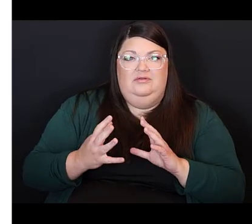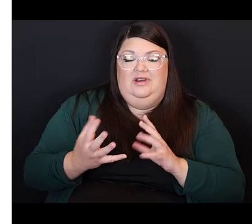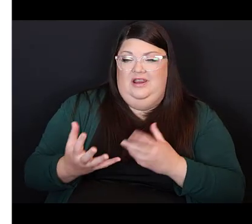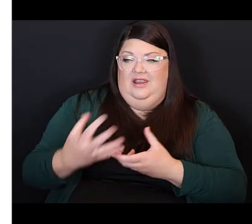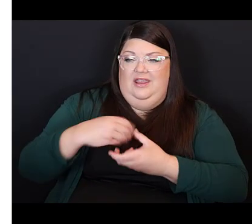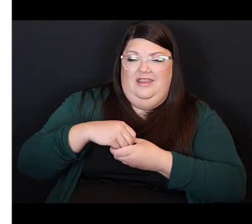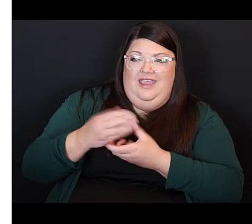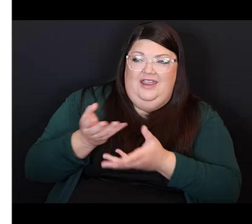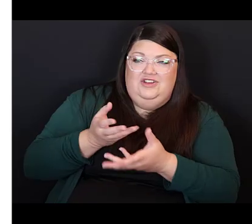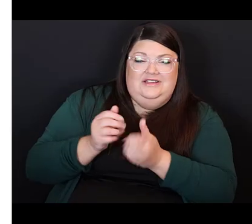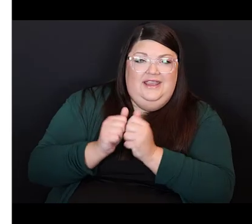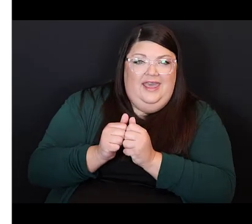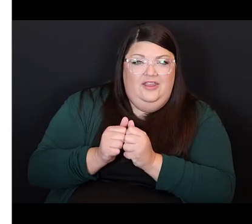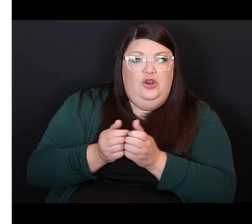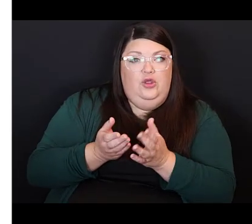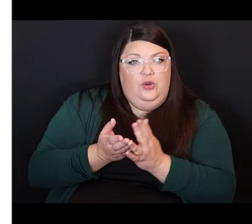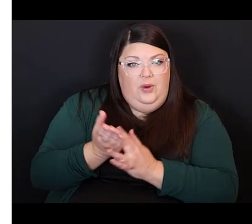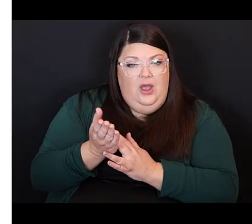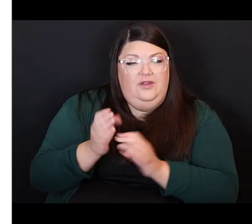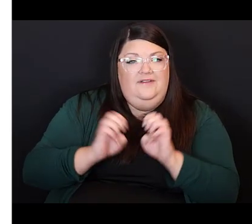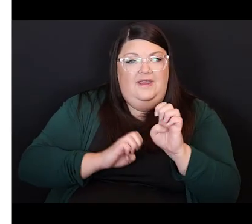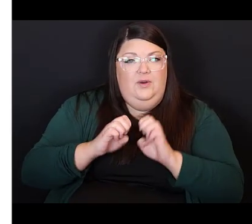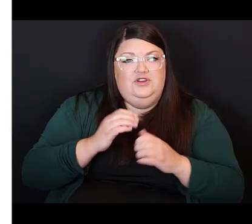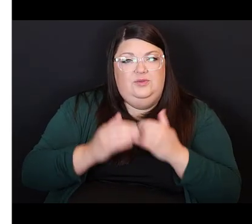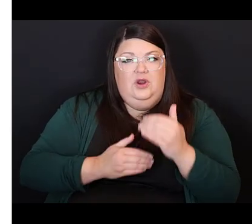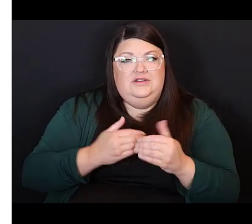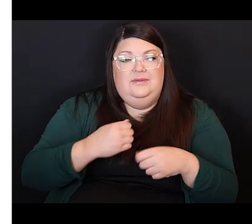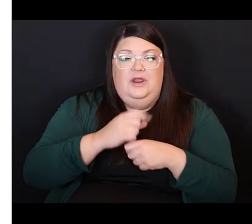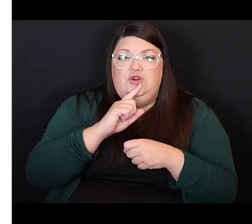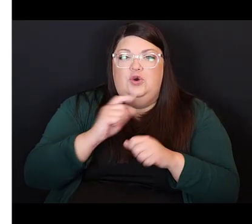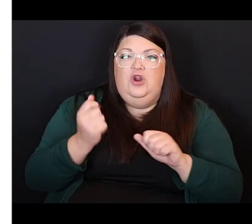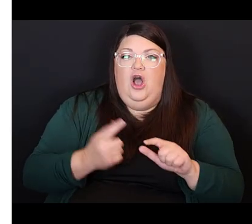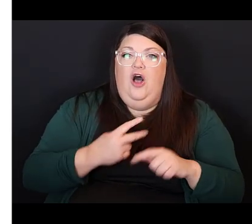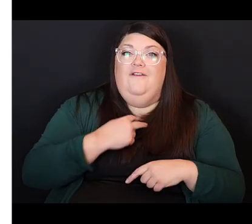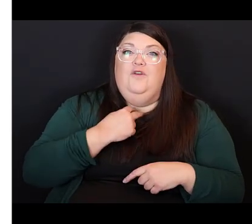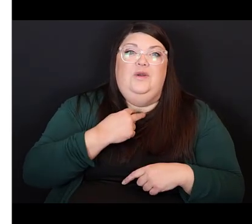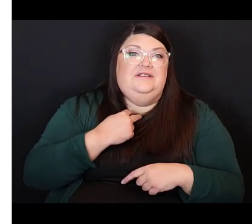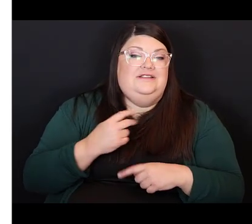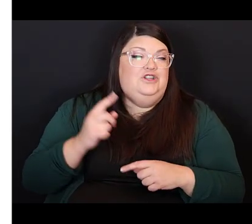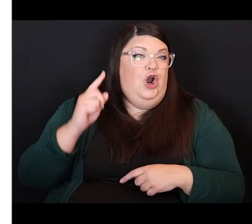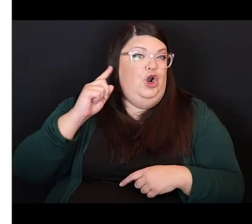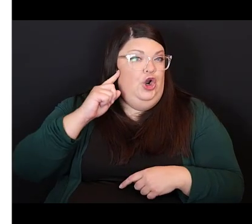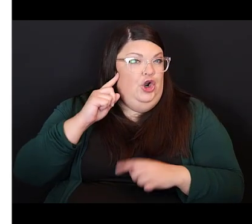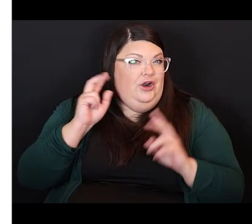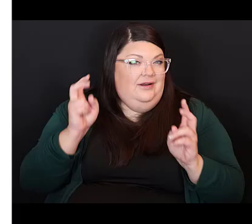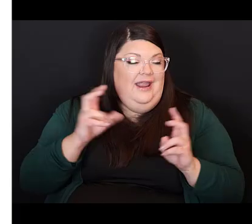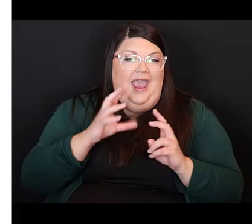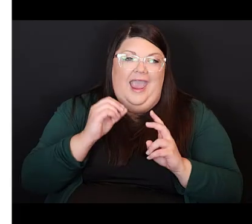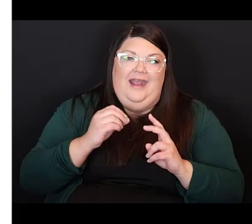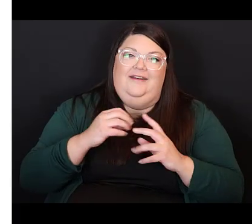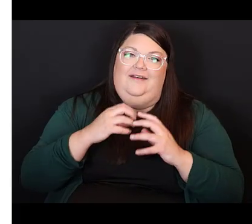throughout the evaluation process ensures that all voices are heard and valued.